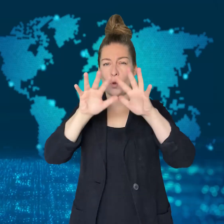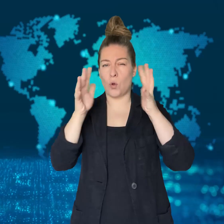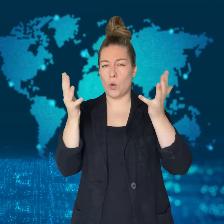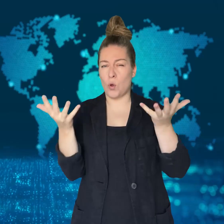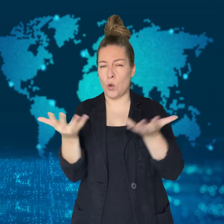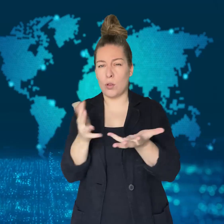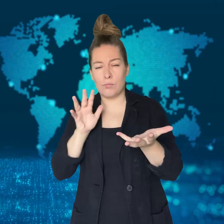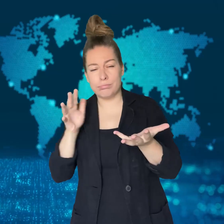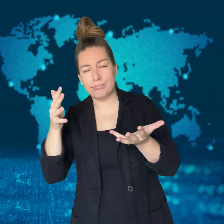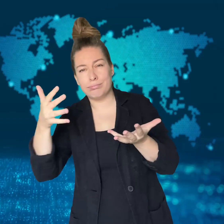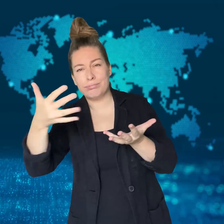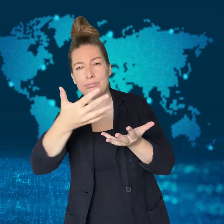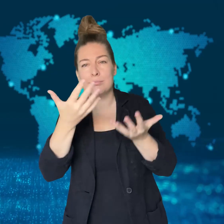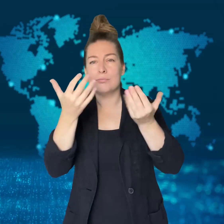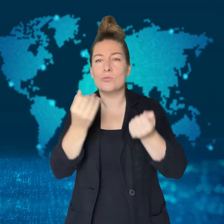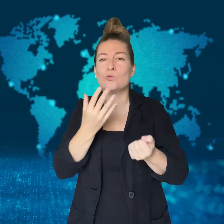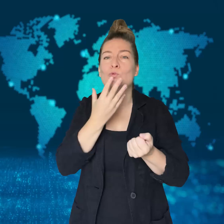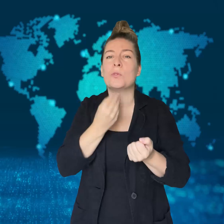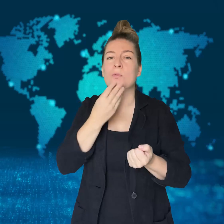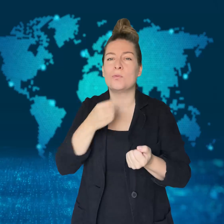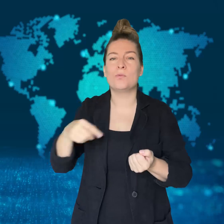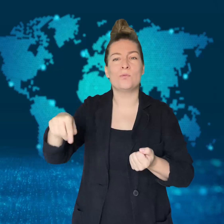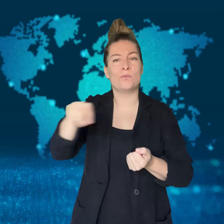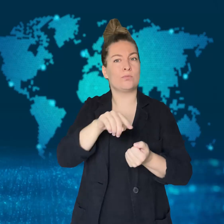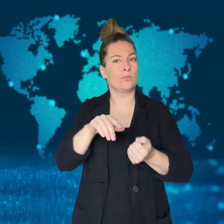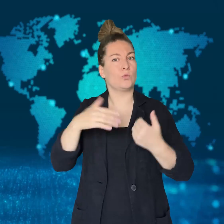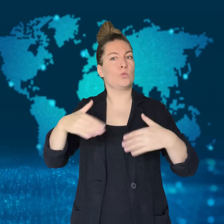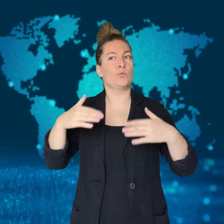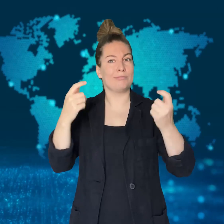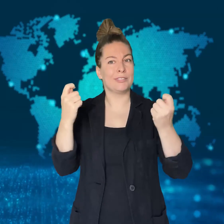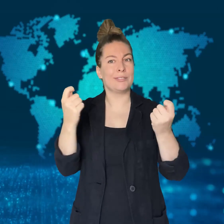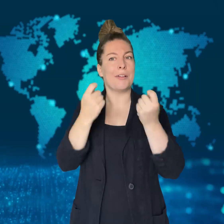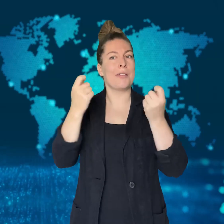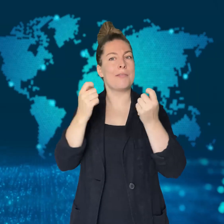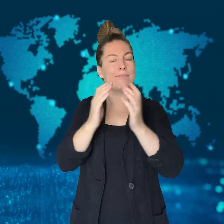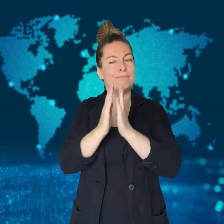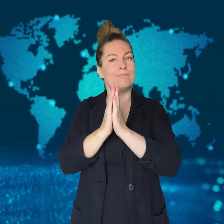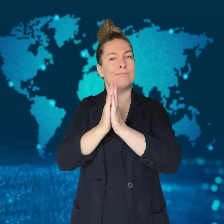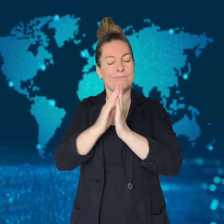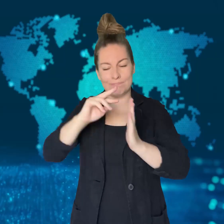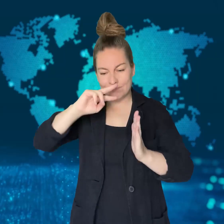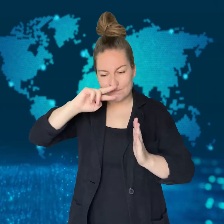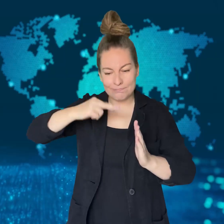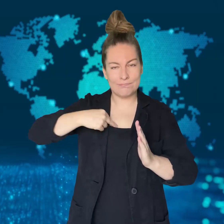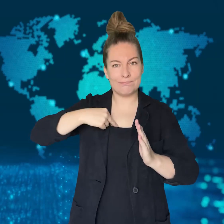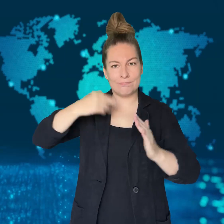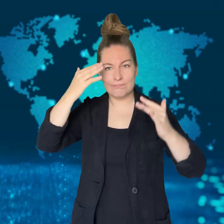but in the middle of that is sorrow over the Hamas attack that killed 1,200